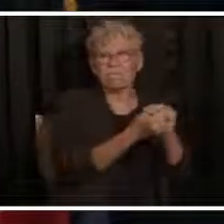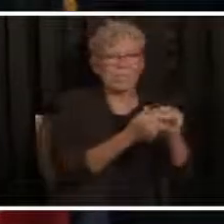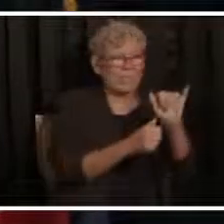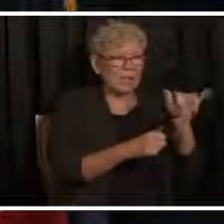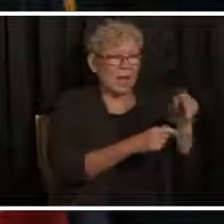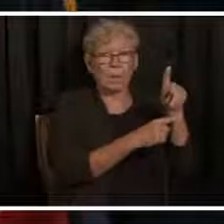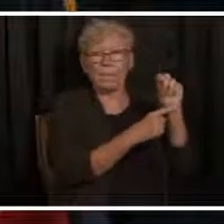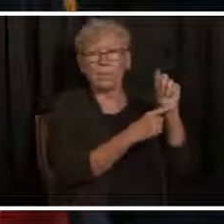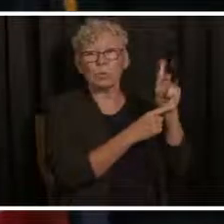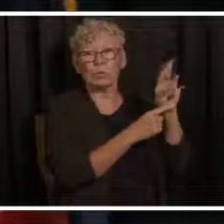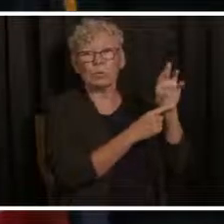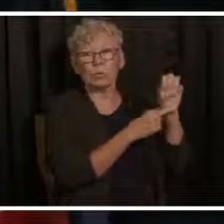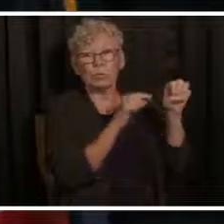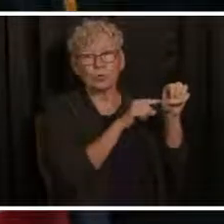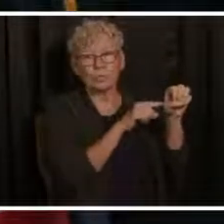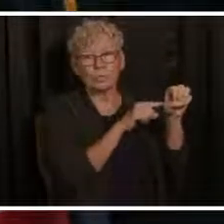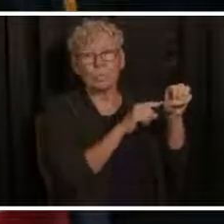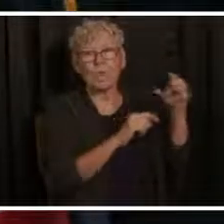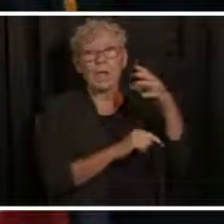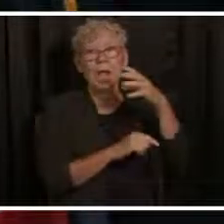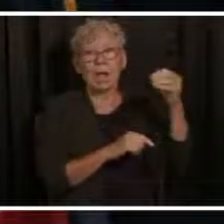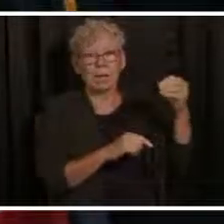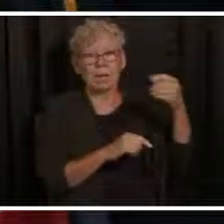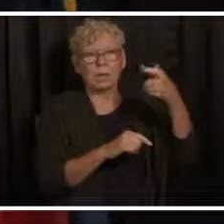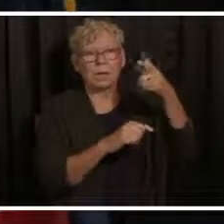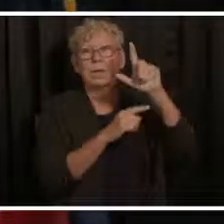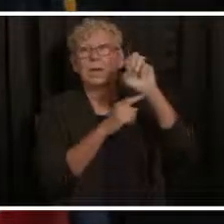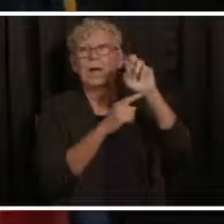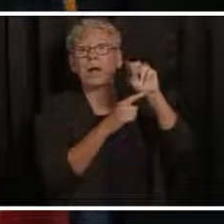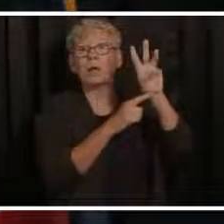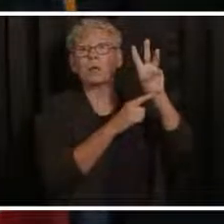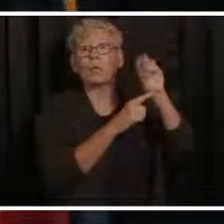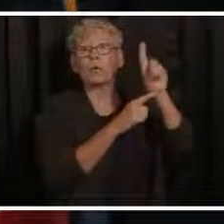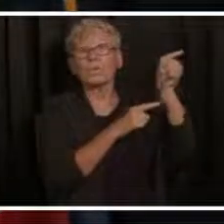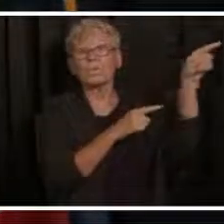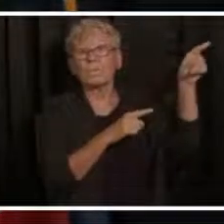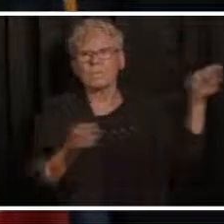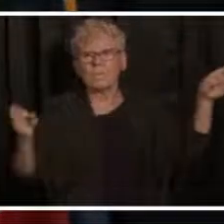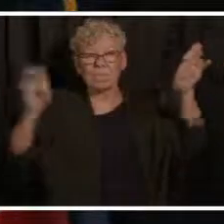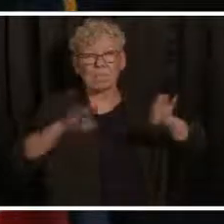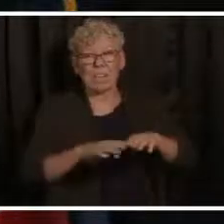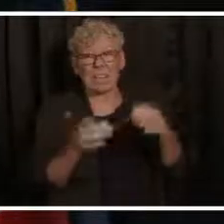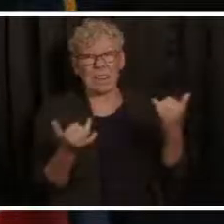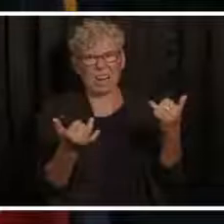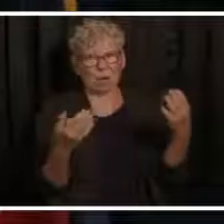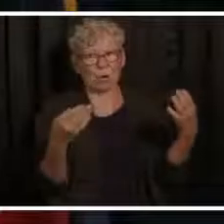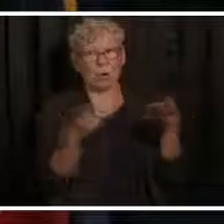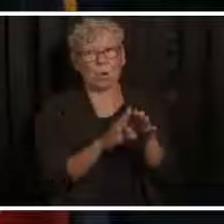Department of Transportation, Colorado Department of Public Safety are assisting local authorities to uh get things